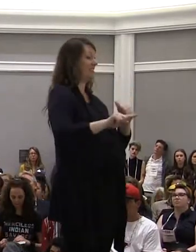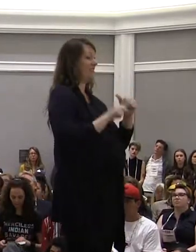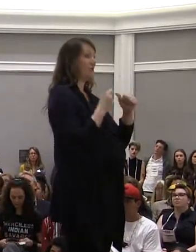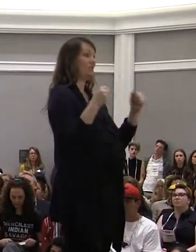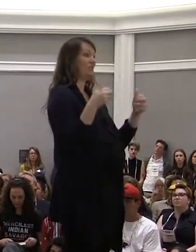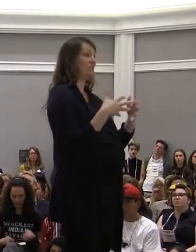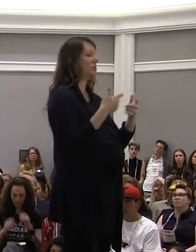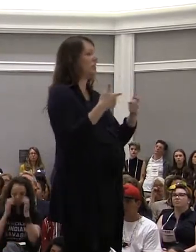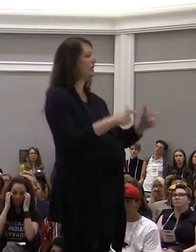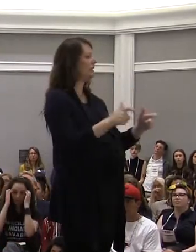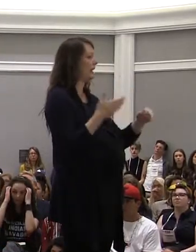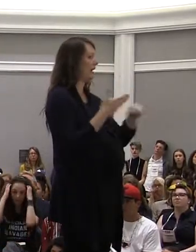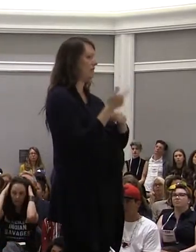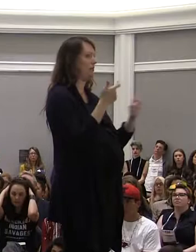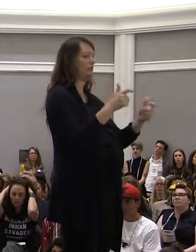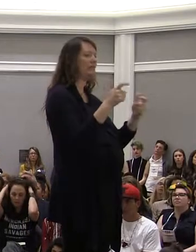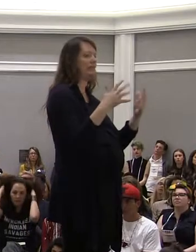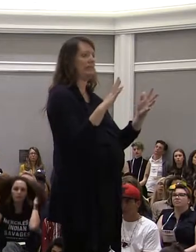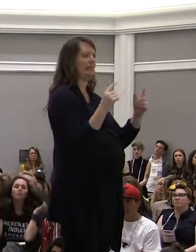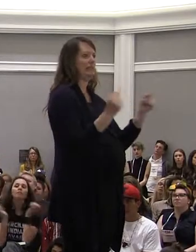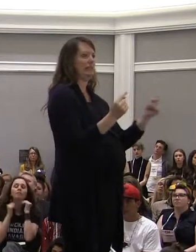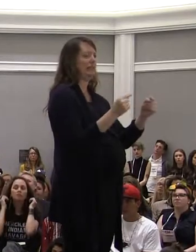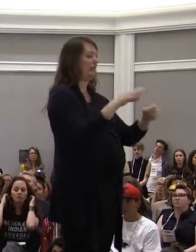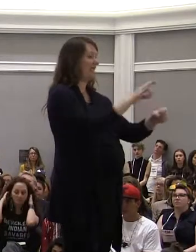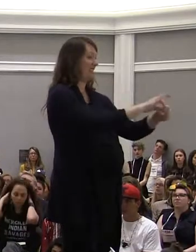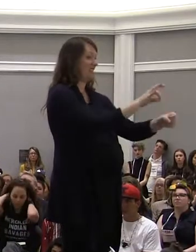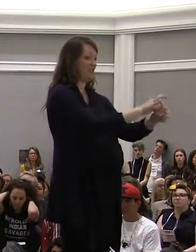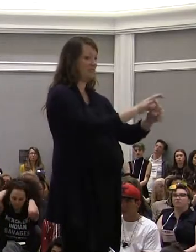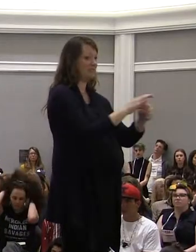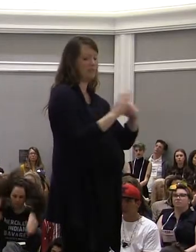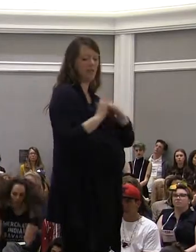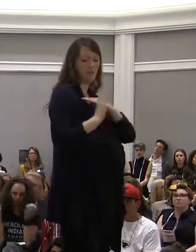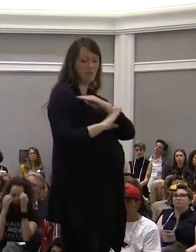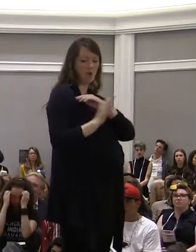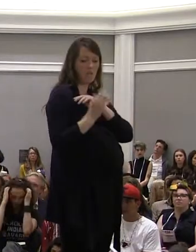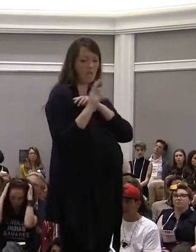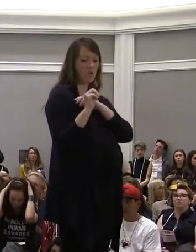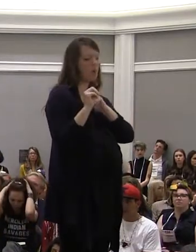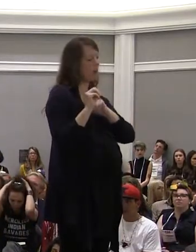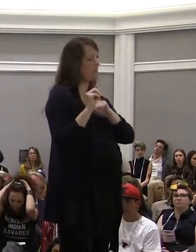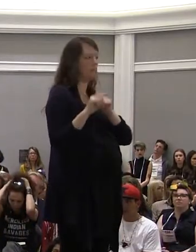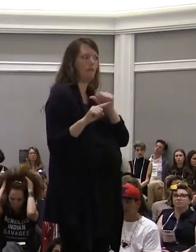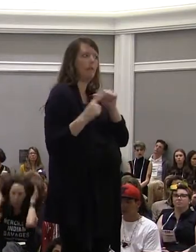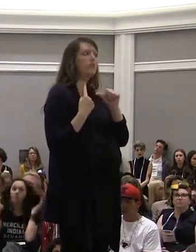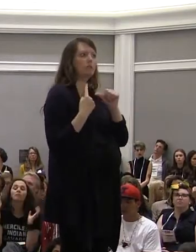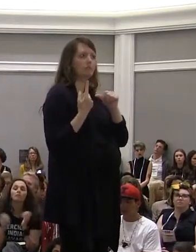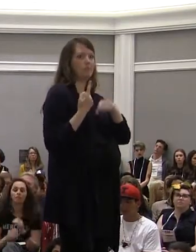although not our first gathering as our Fall Forum with days after the 2016 election.